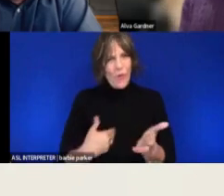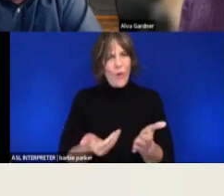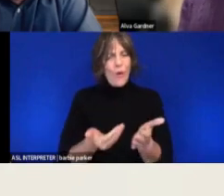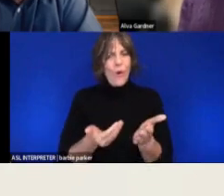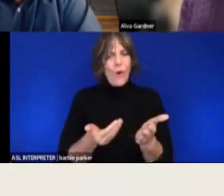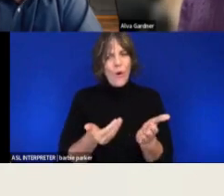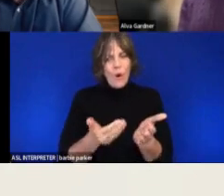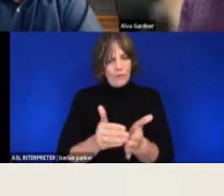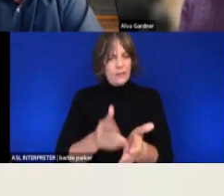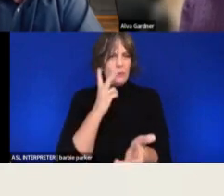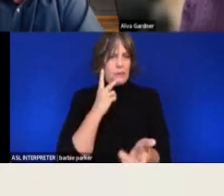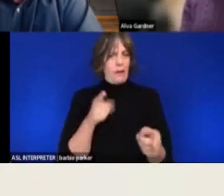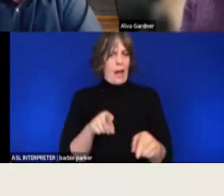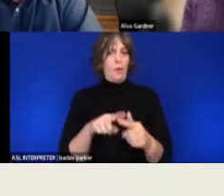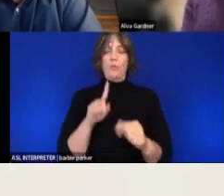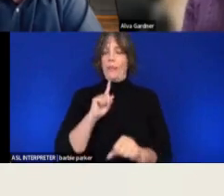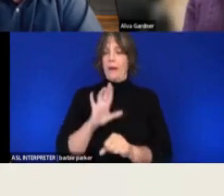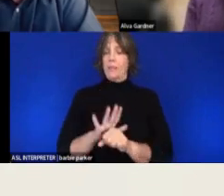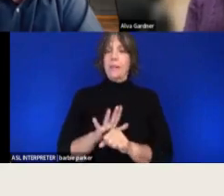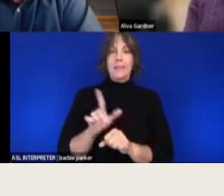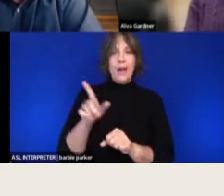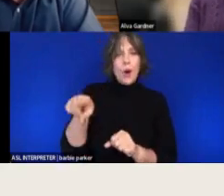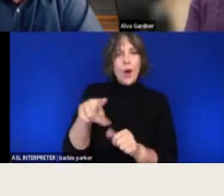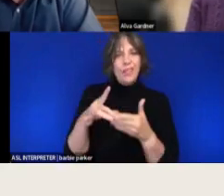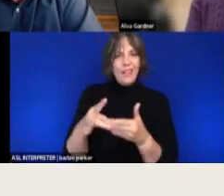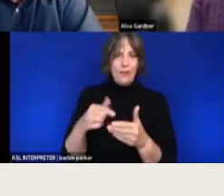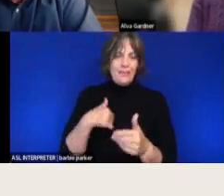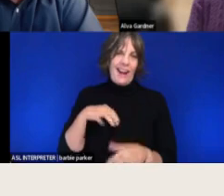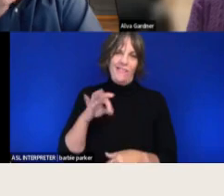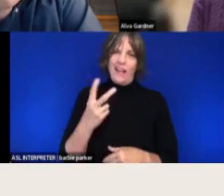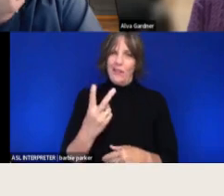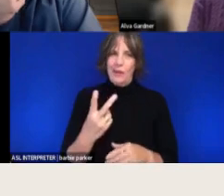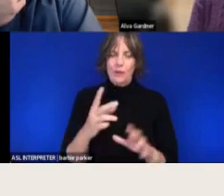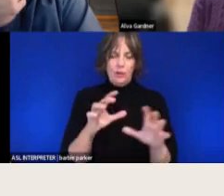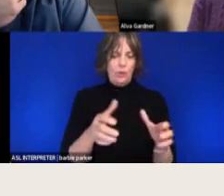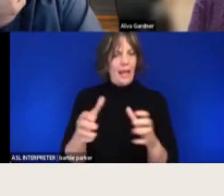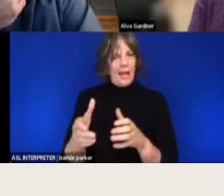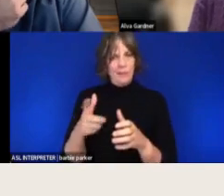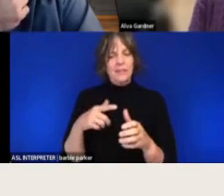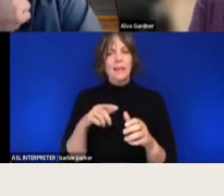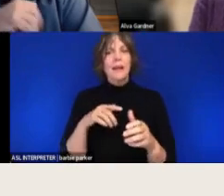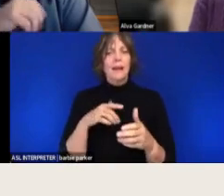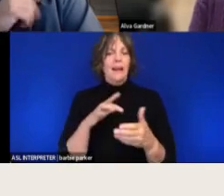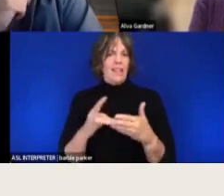standpoint, is leaders. I find. That there's two camps leaders can be in. There are leaders